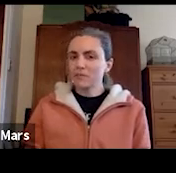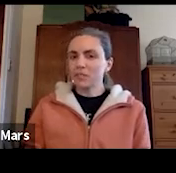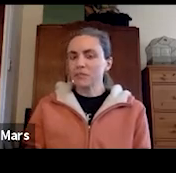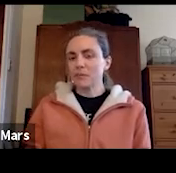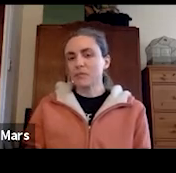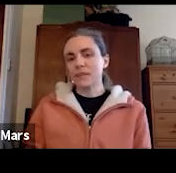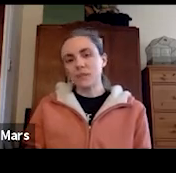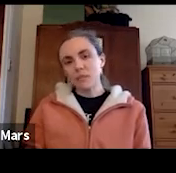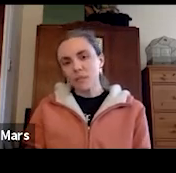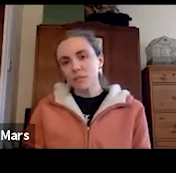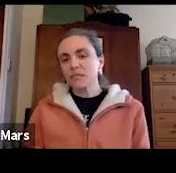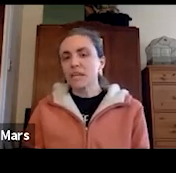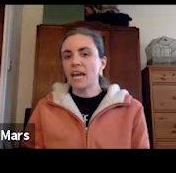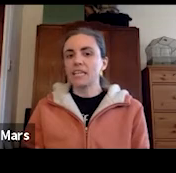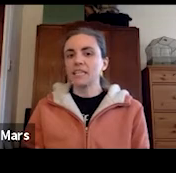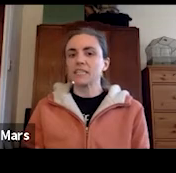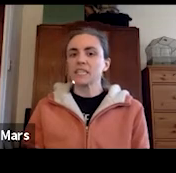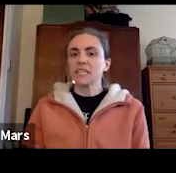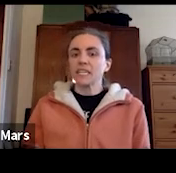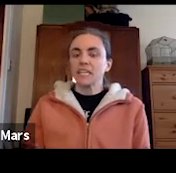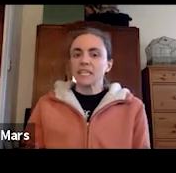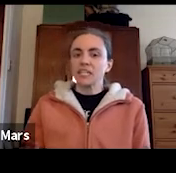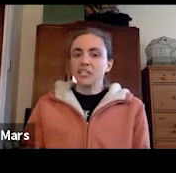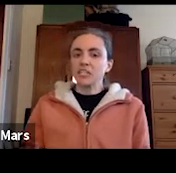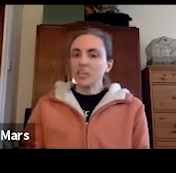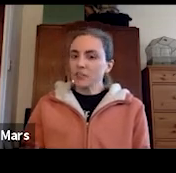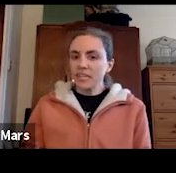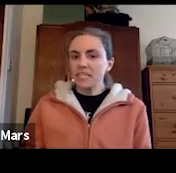for some of my symptoms and just generally,